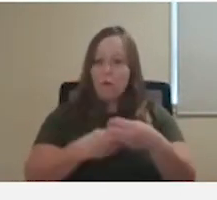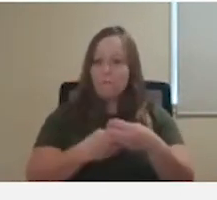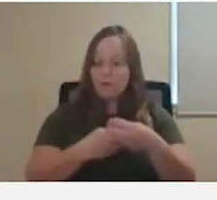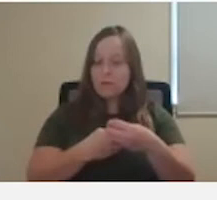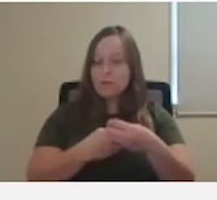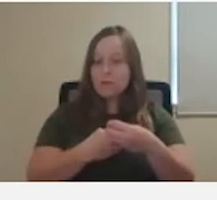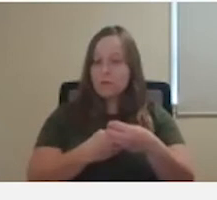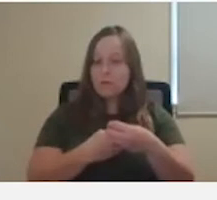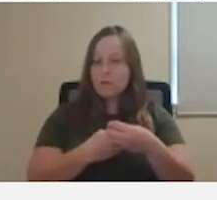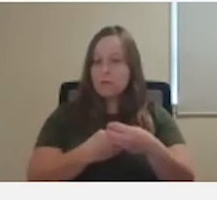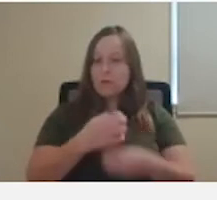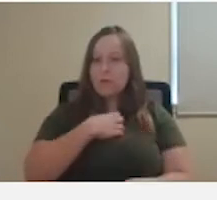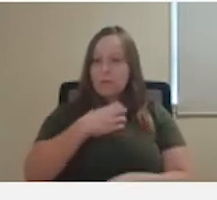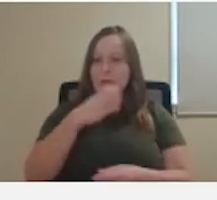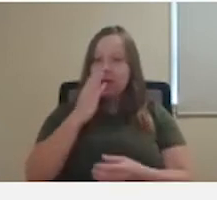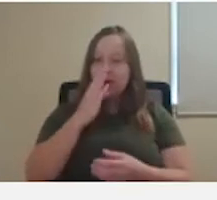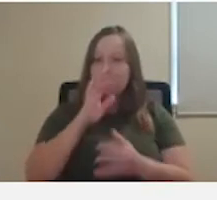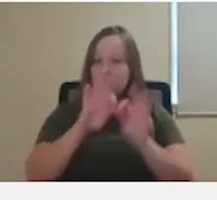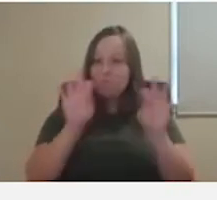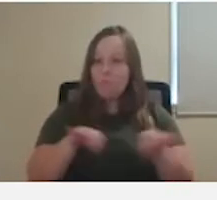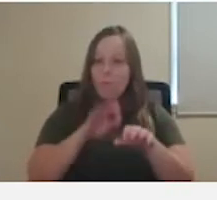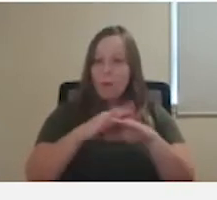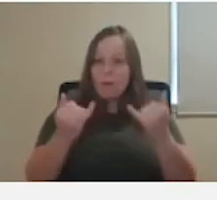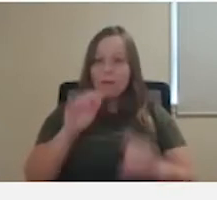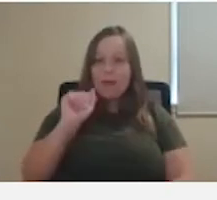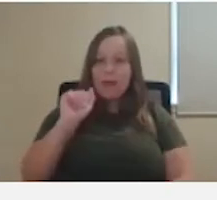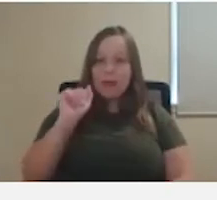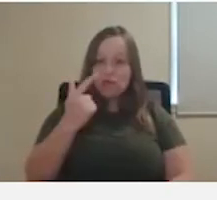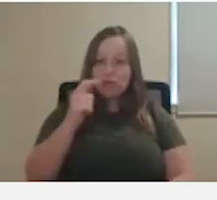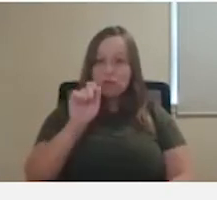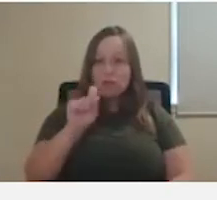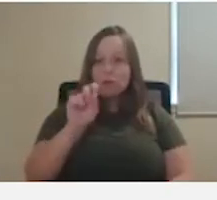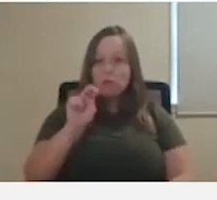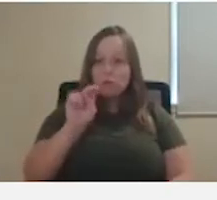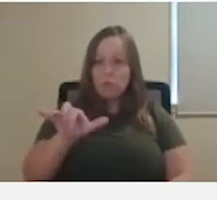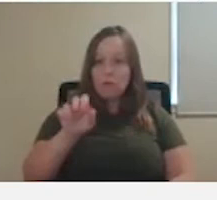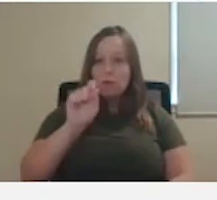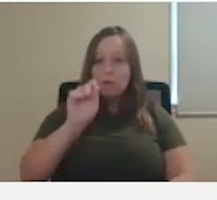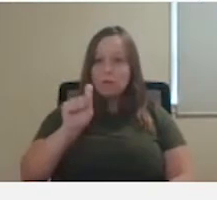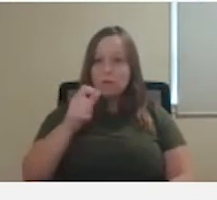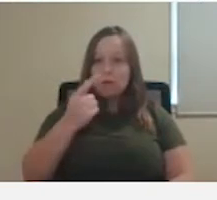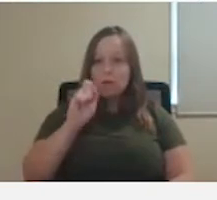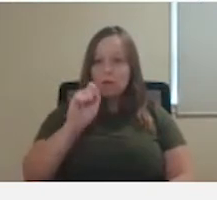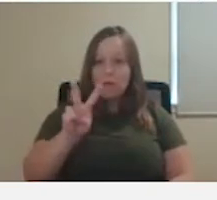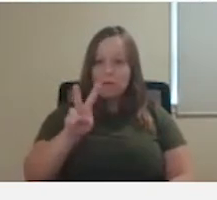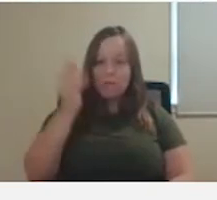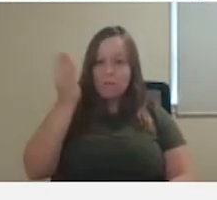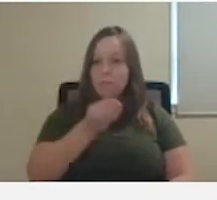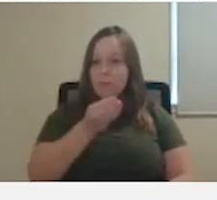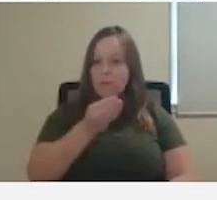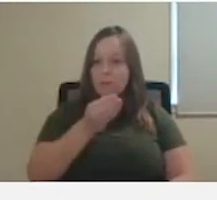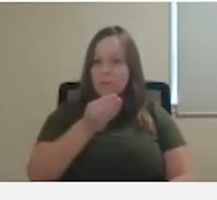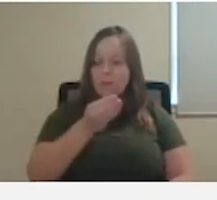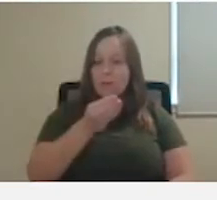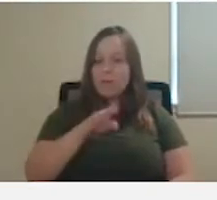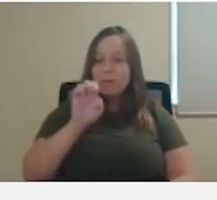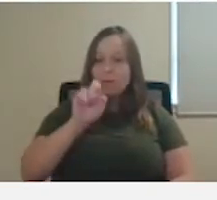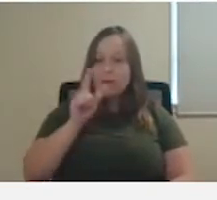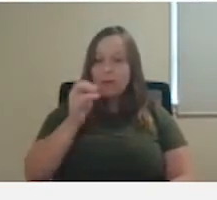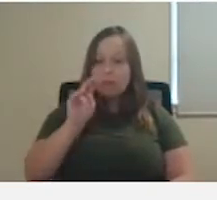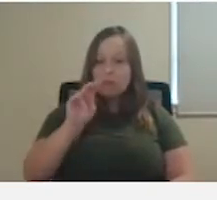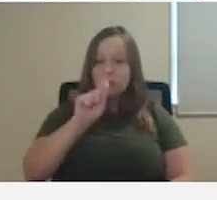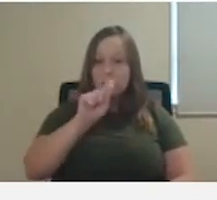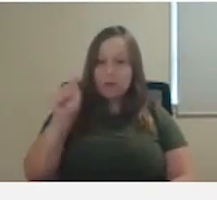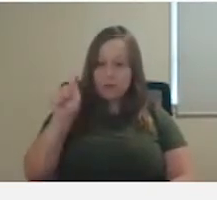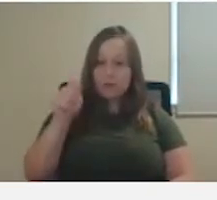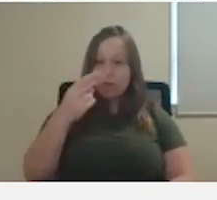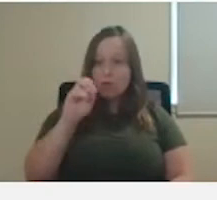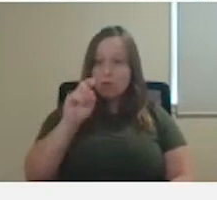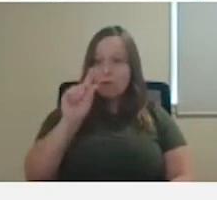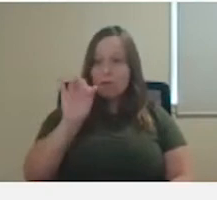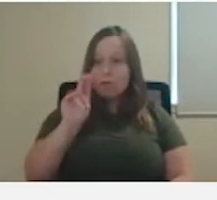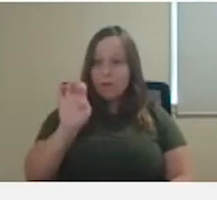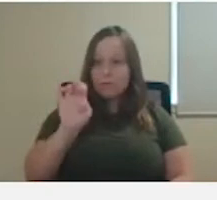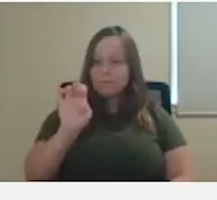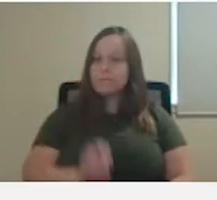There's a complaint form online at ag.ny.gov/election-hotline.